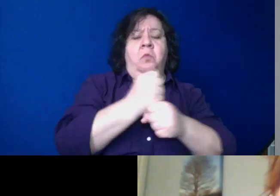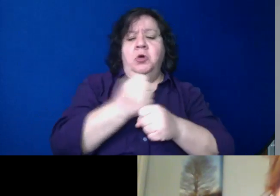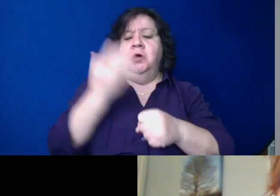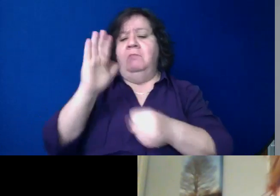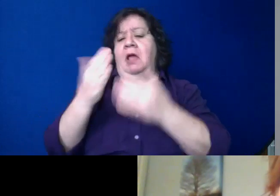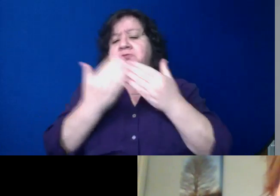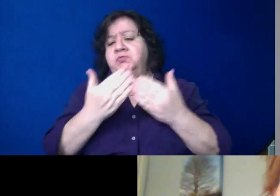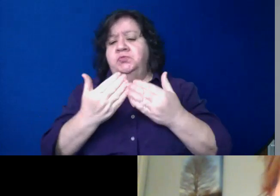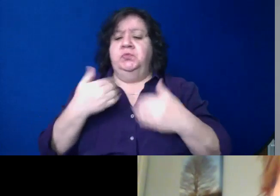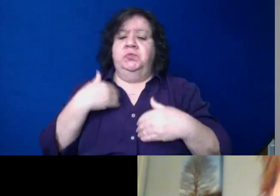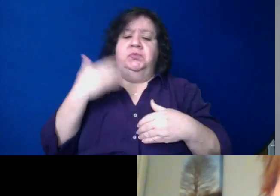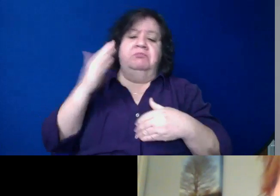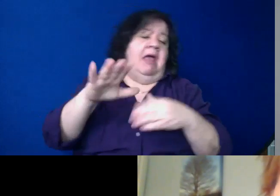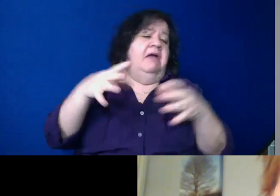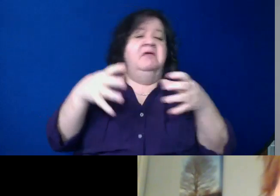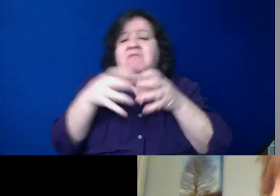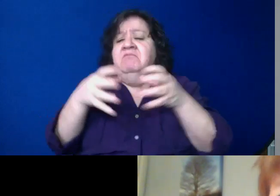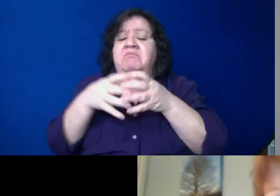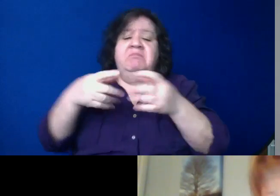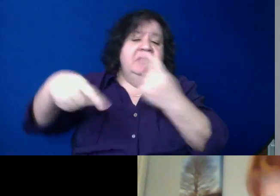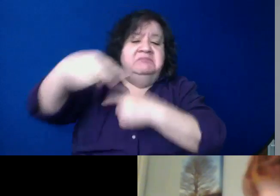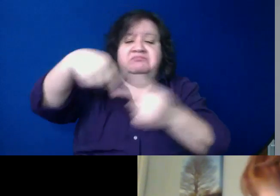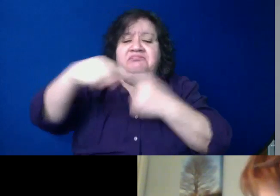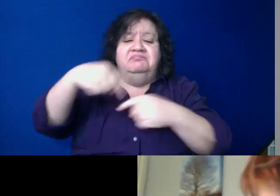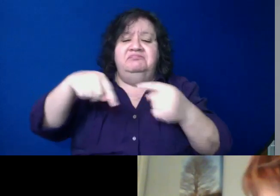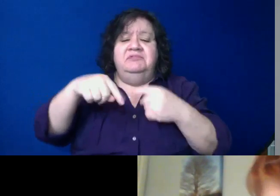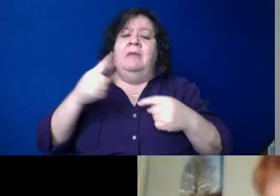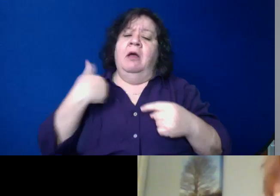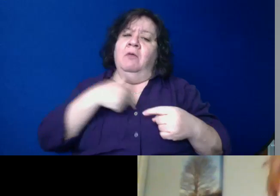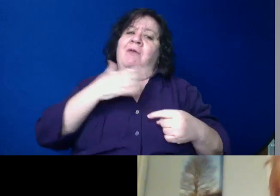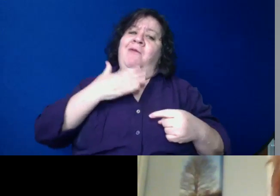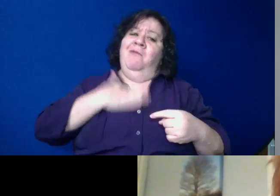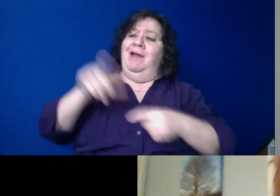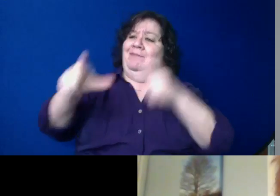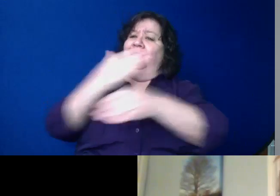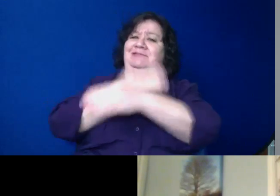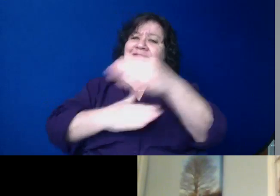thank you catherine so we have eight uh key recommendations in this paper